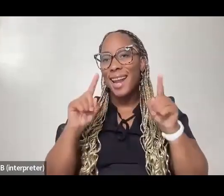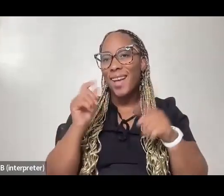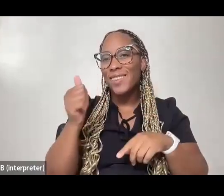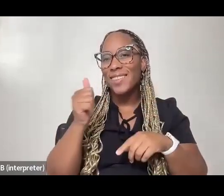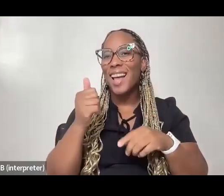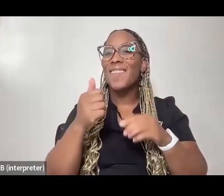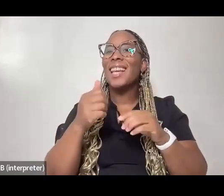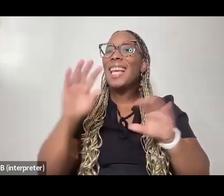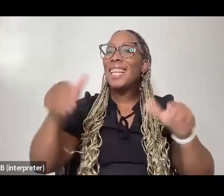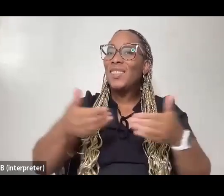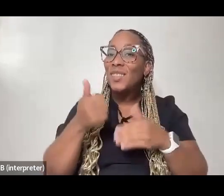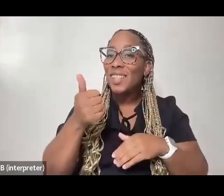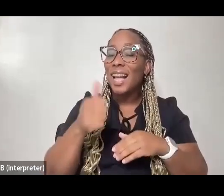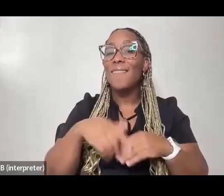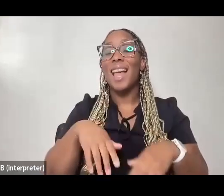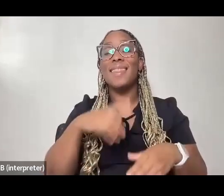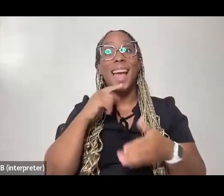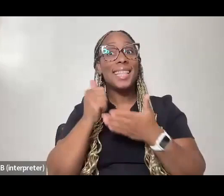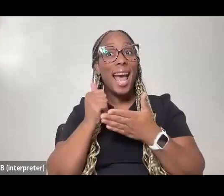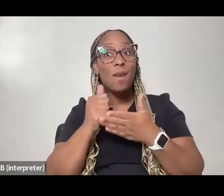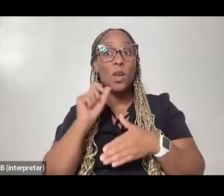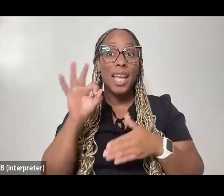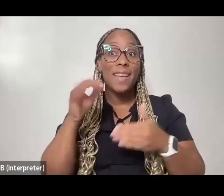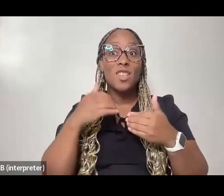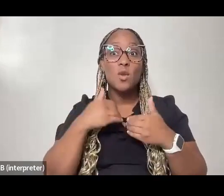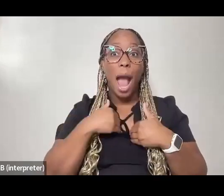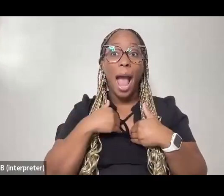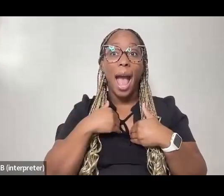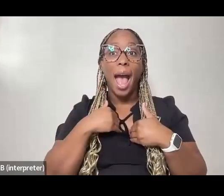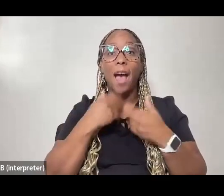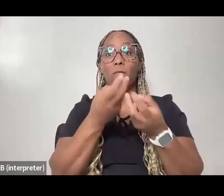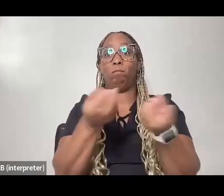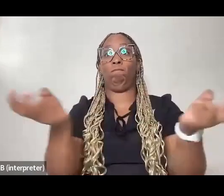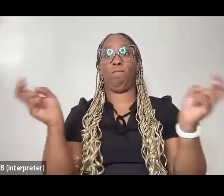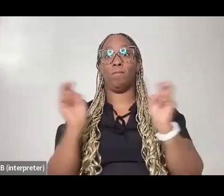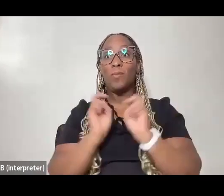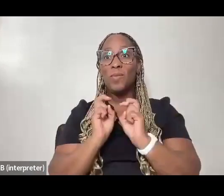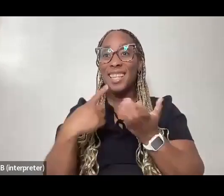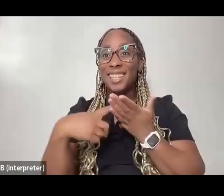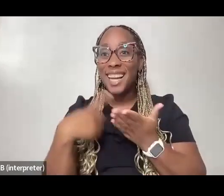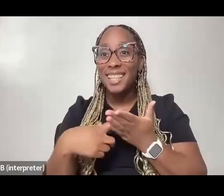especially helpful if you have, again, like a round-robin discussion. It would be great for, you